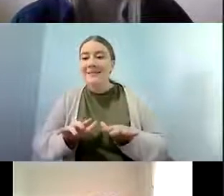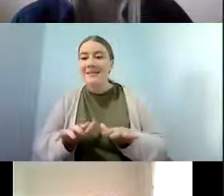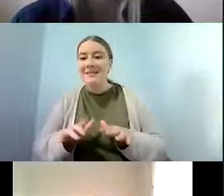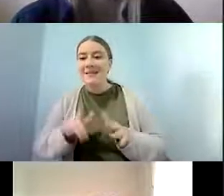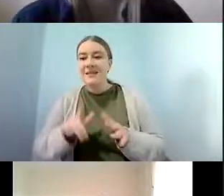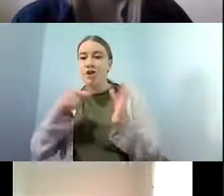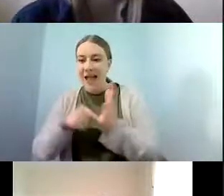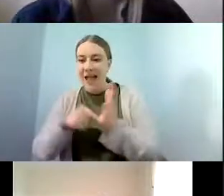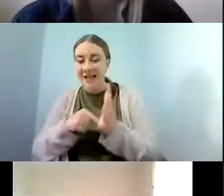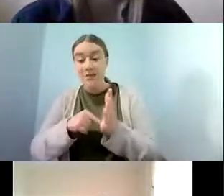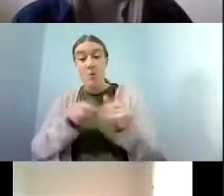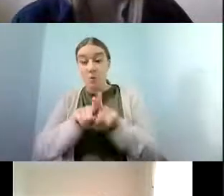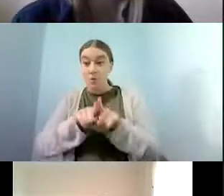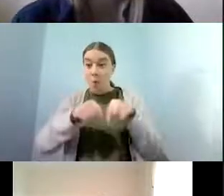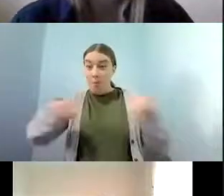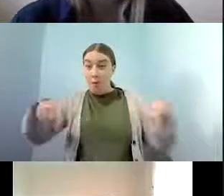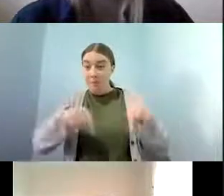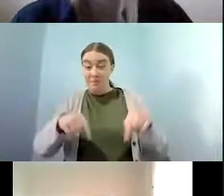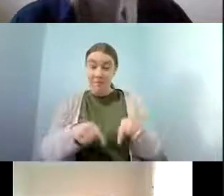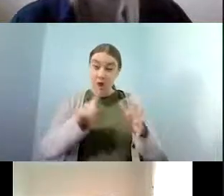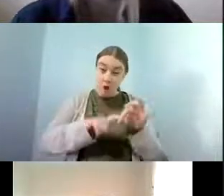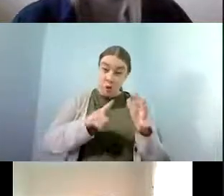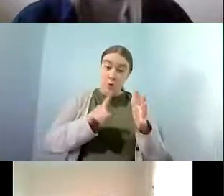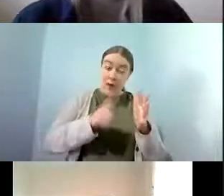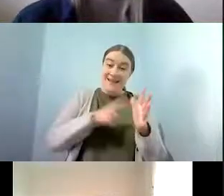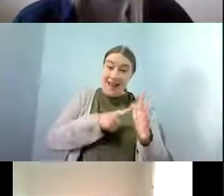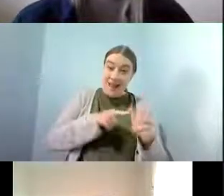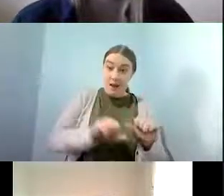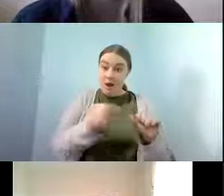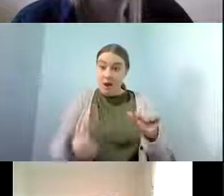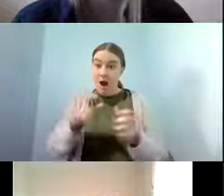control bar at the bottom of your screen uh feel free to say hello in there let us know where